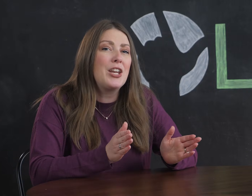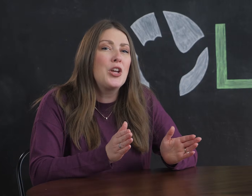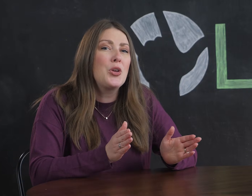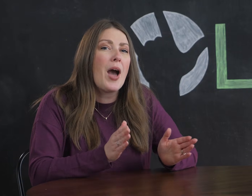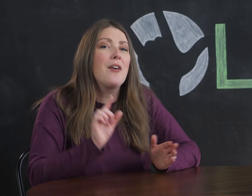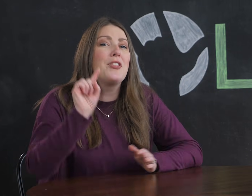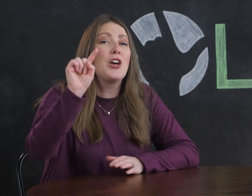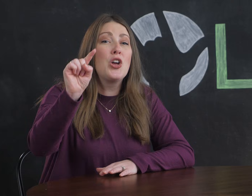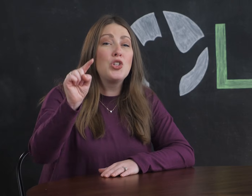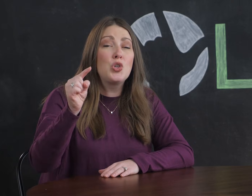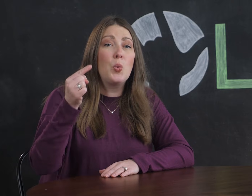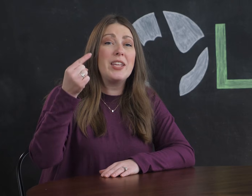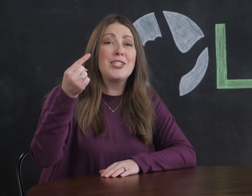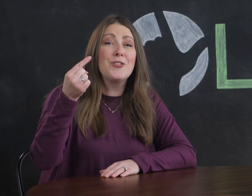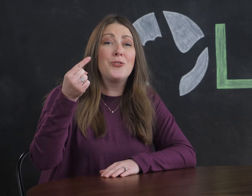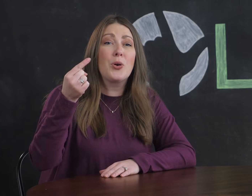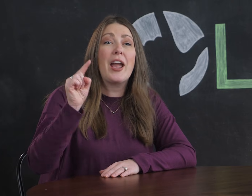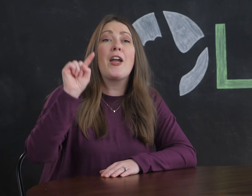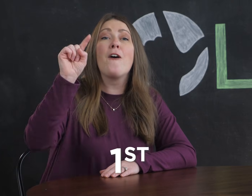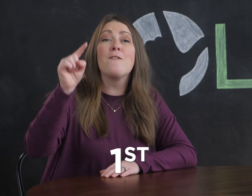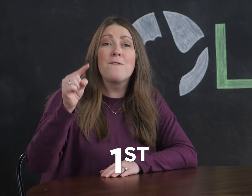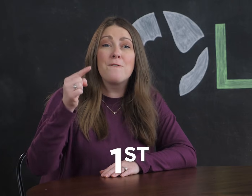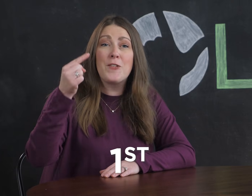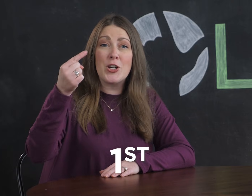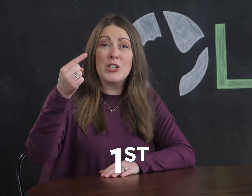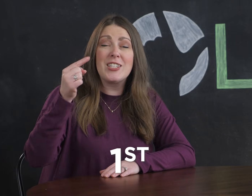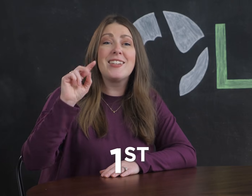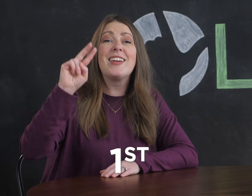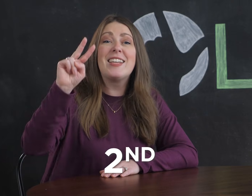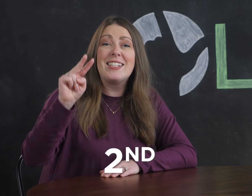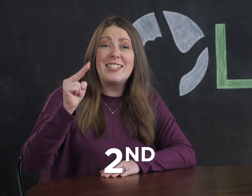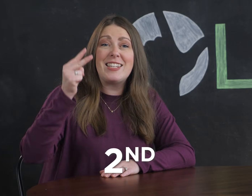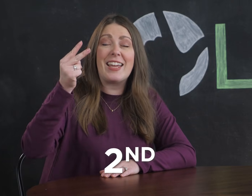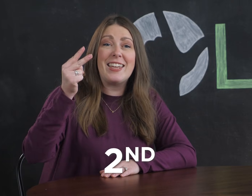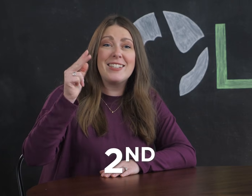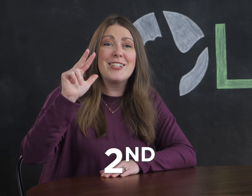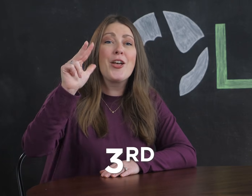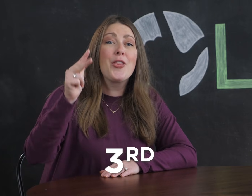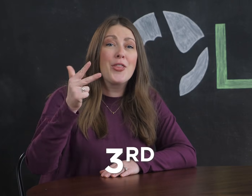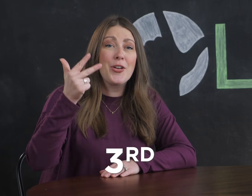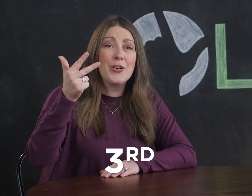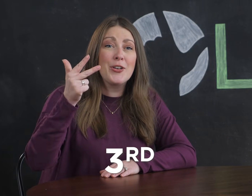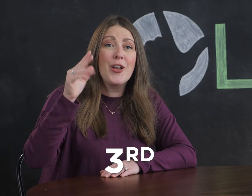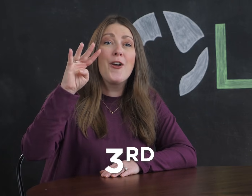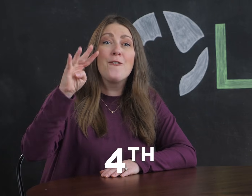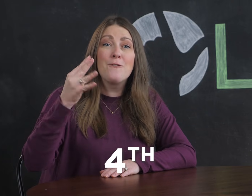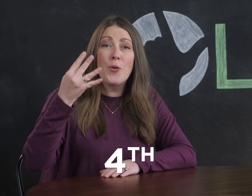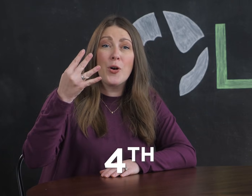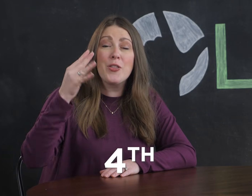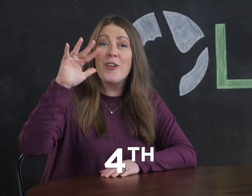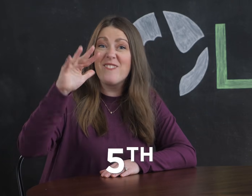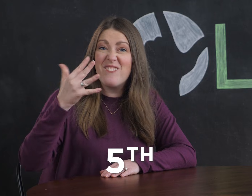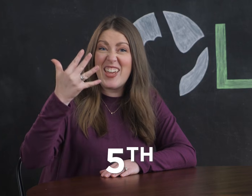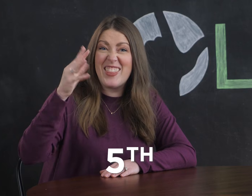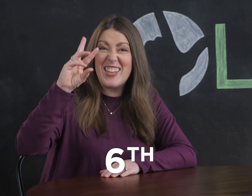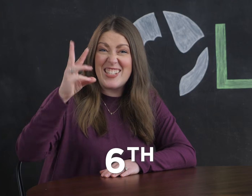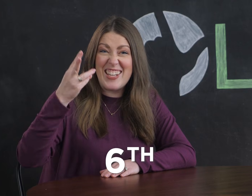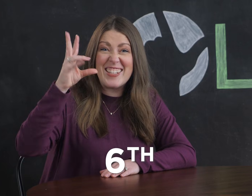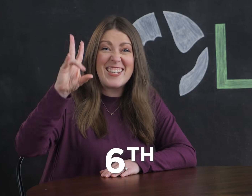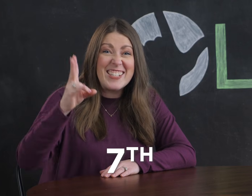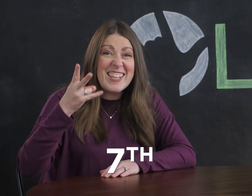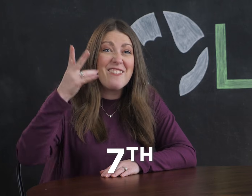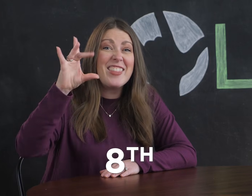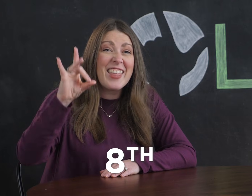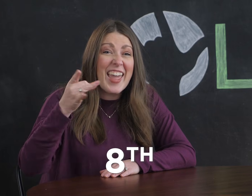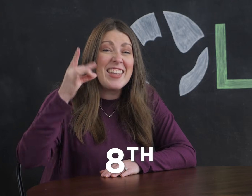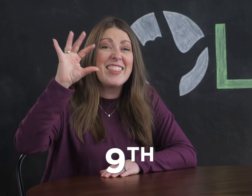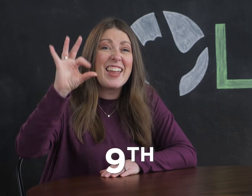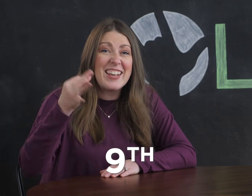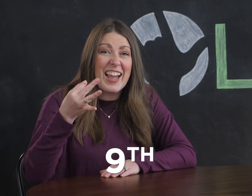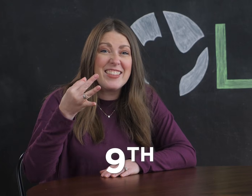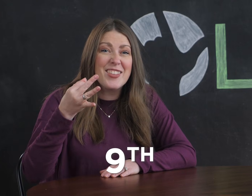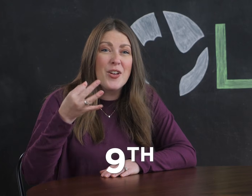you have the twist for a first, second, third, fourth, fifth, sixth, seventh, eighth, and ninth?